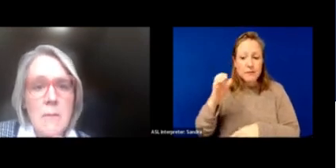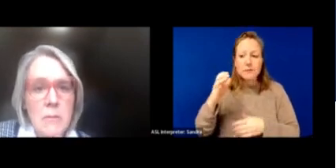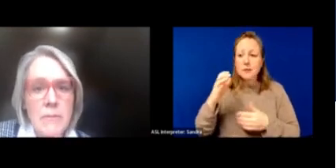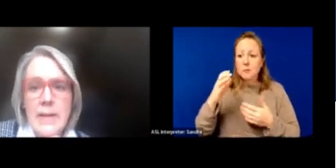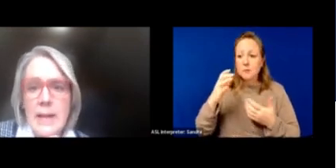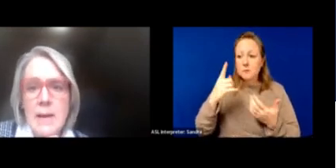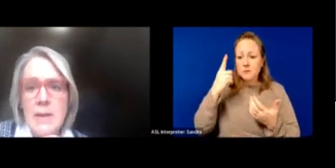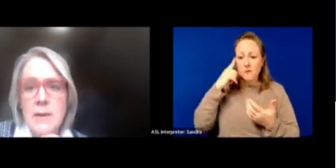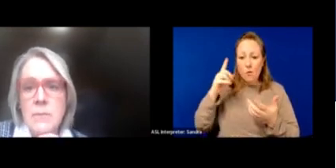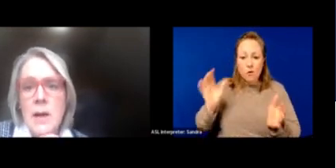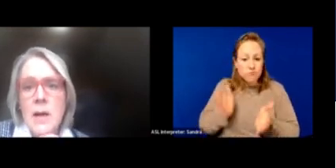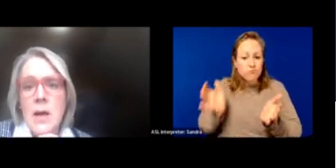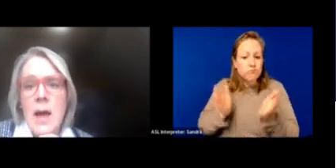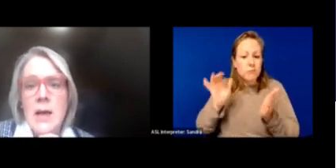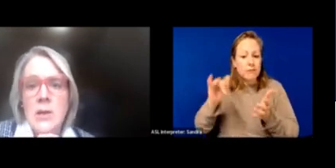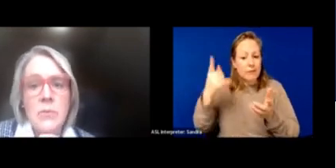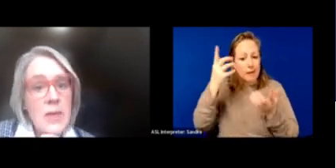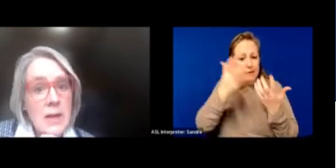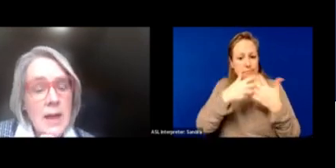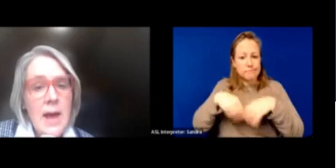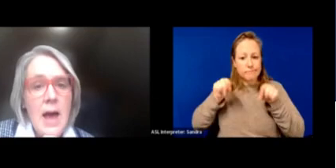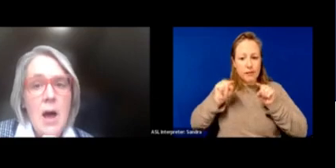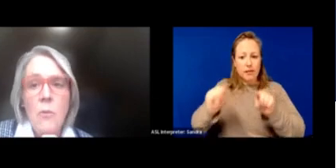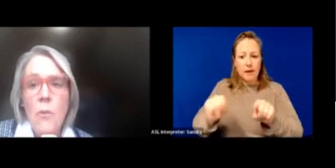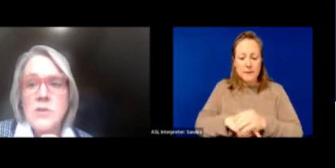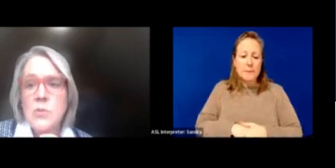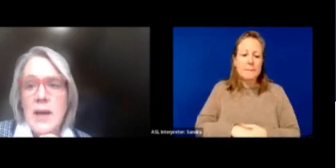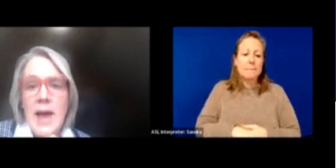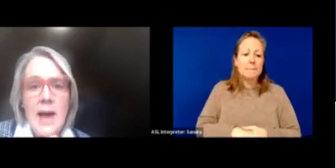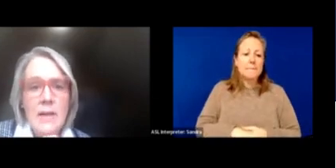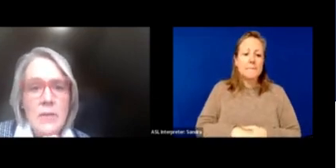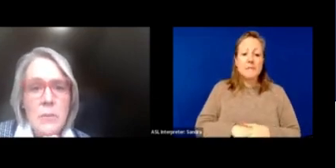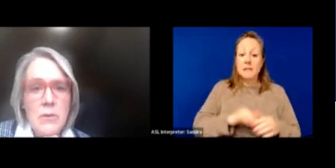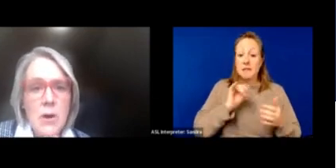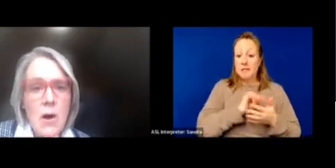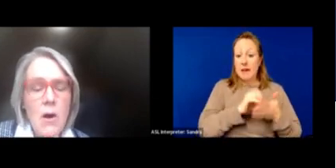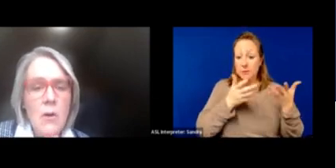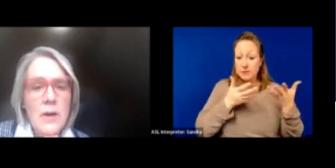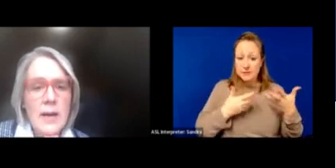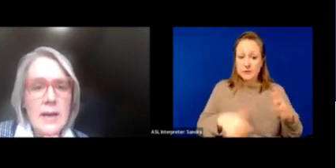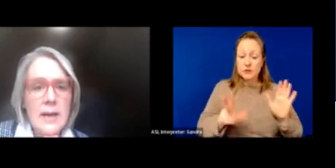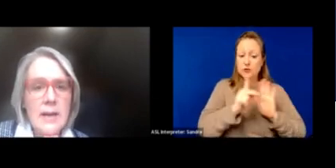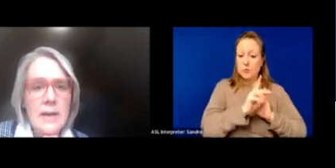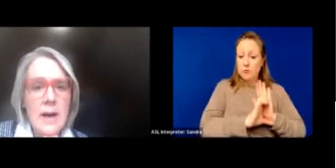promote that alignment. Then, once we had the protocol, and